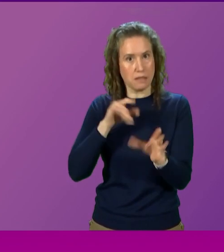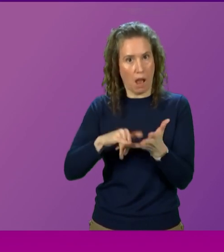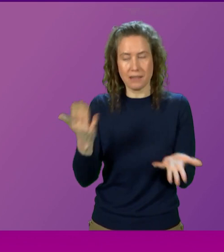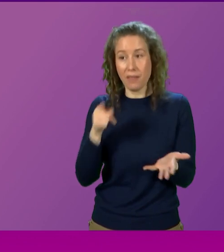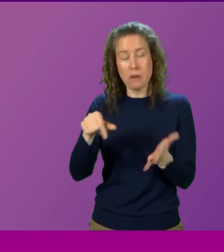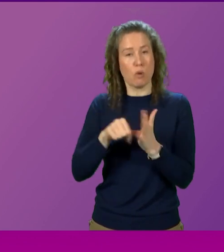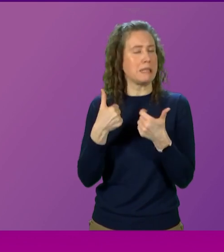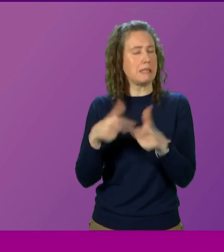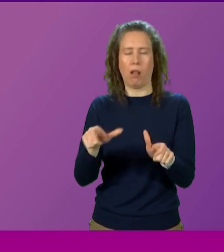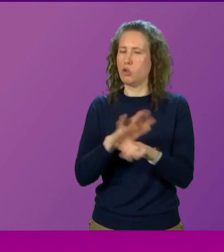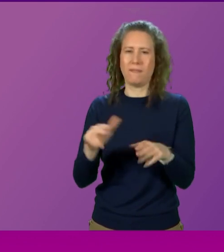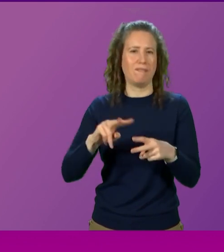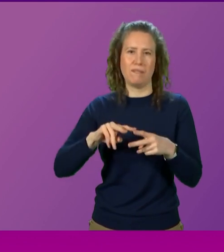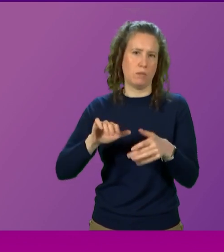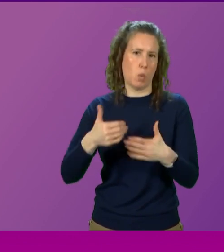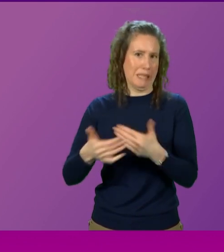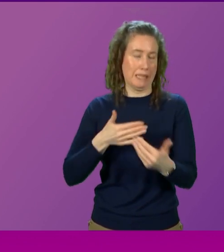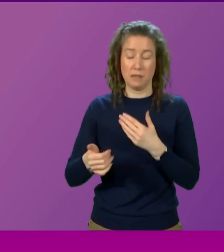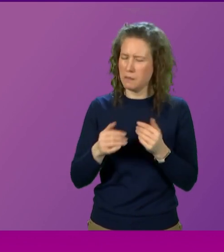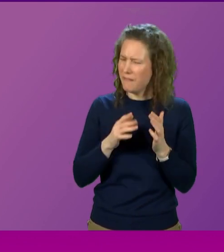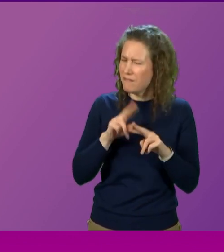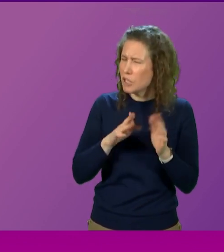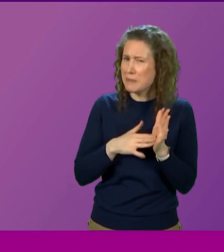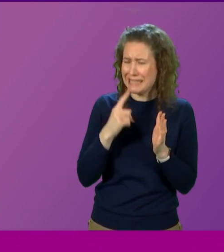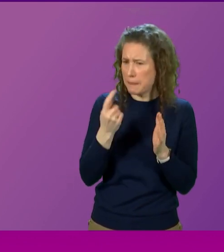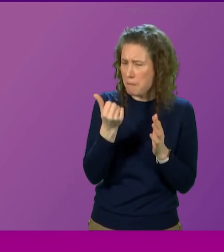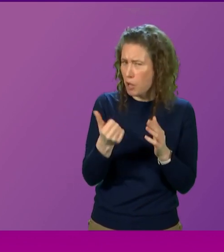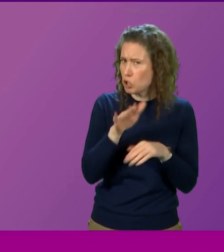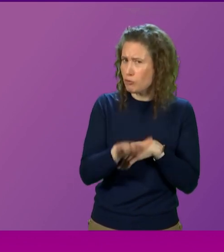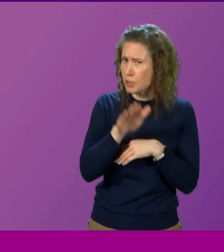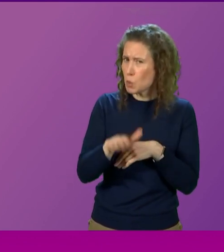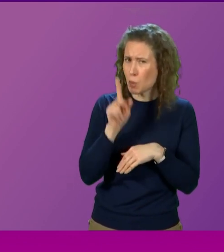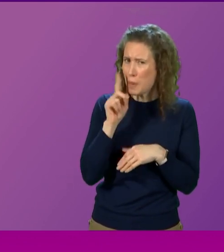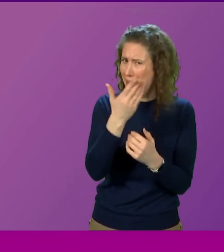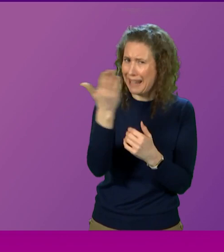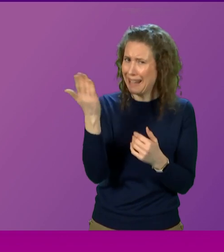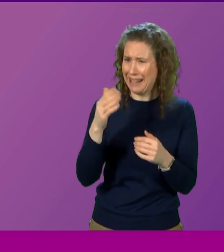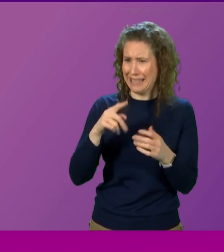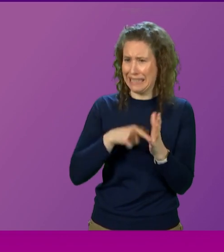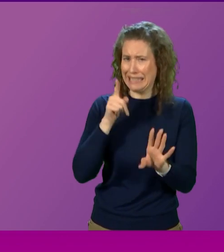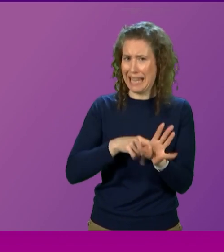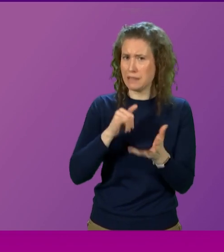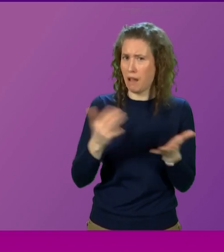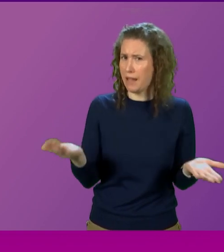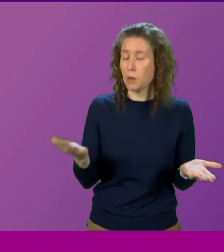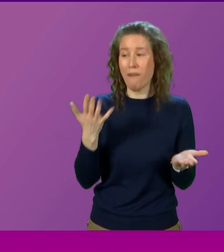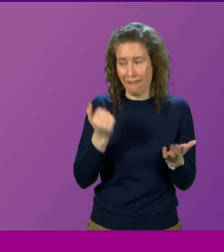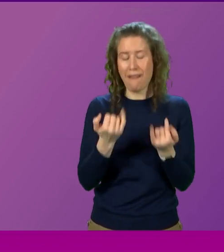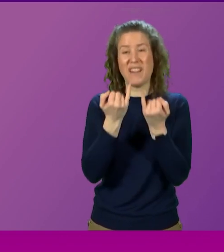I am sorry, but the First Minister has said little today that will reassure women in Tayside and their families. We have a failing cancer service.